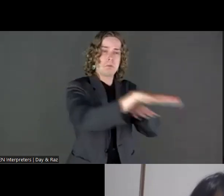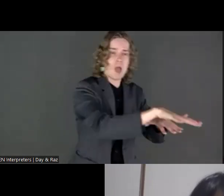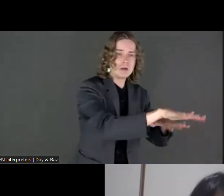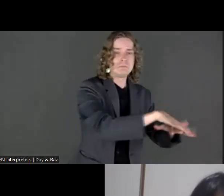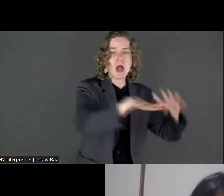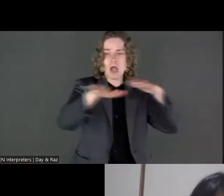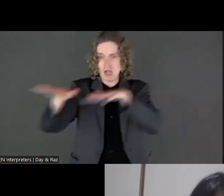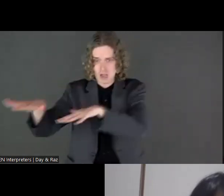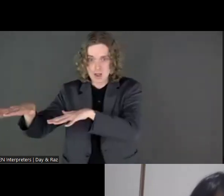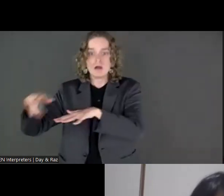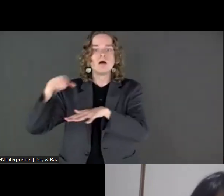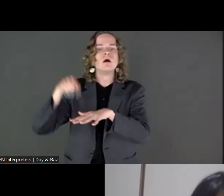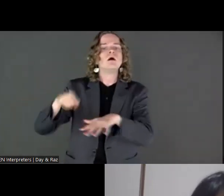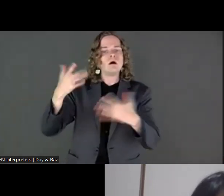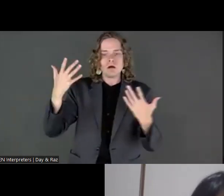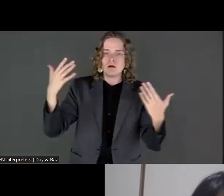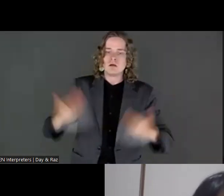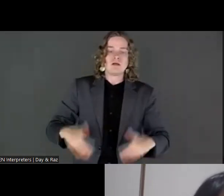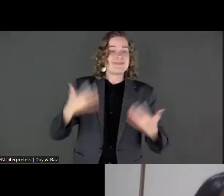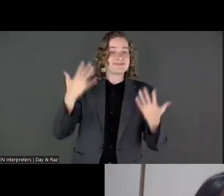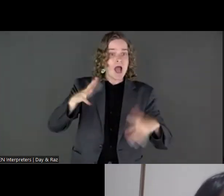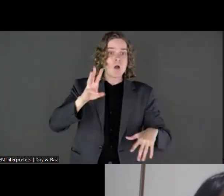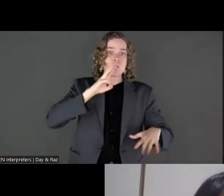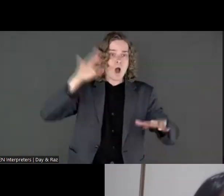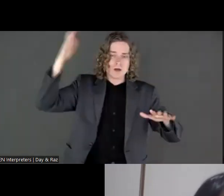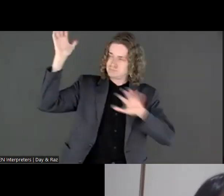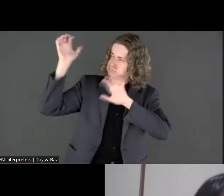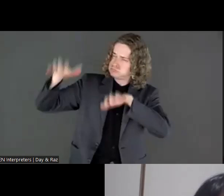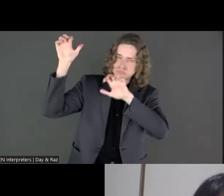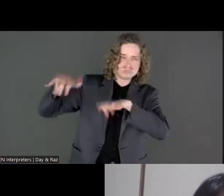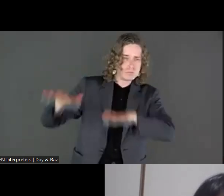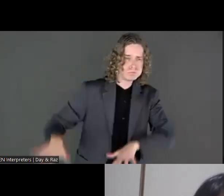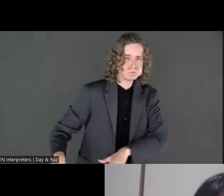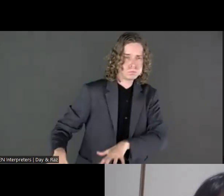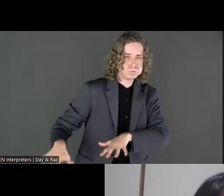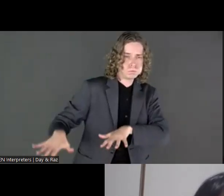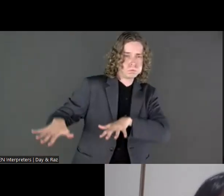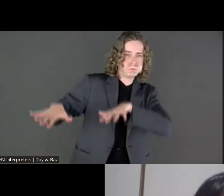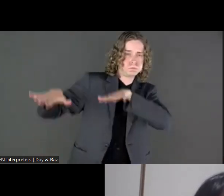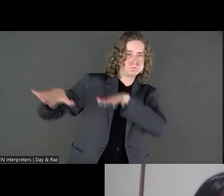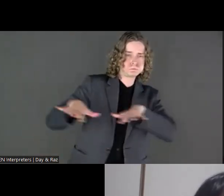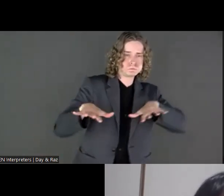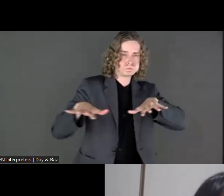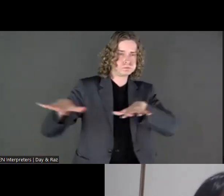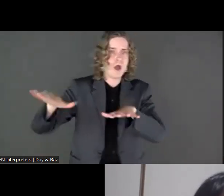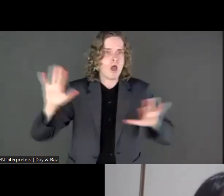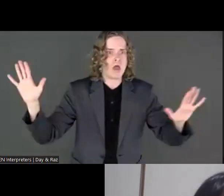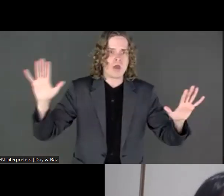all the villages are covered and water. So in Ukraine, we have got two situations, two massive